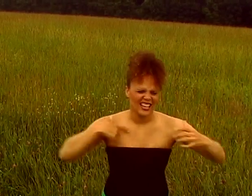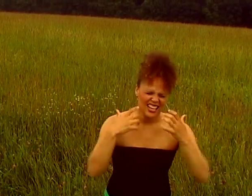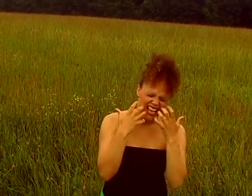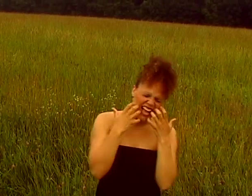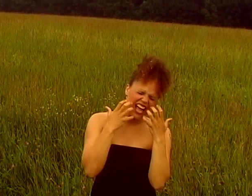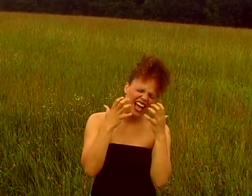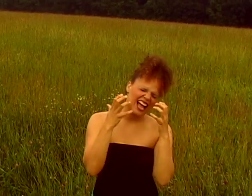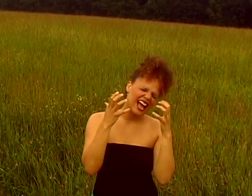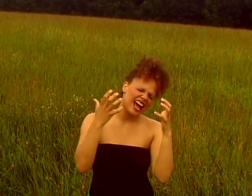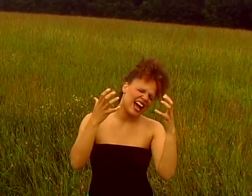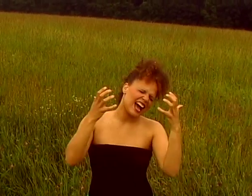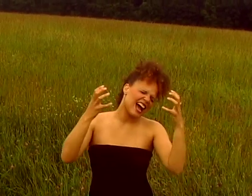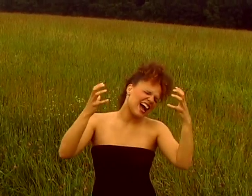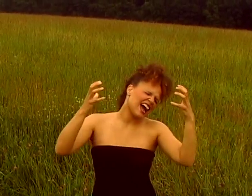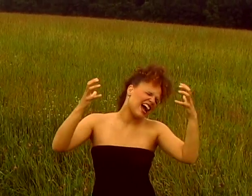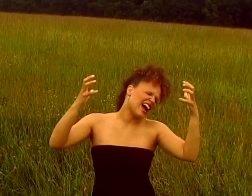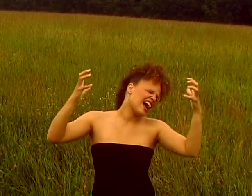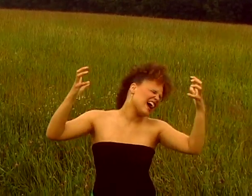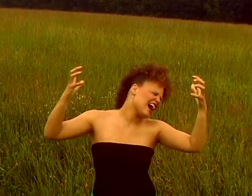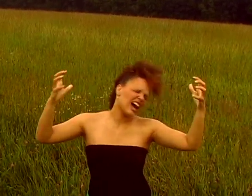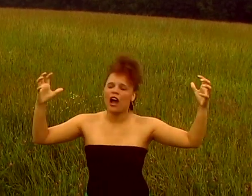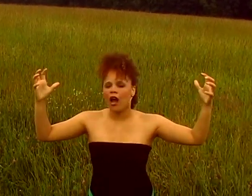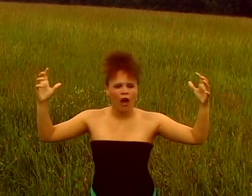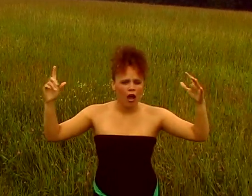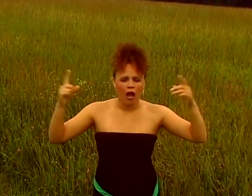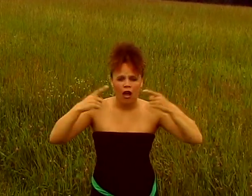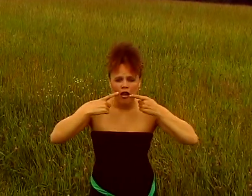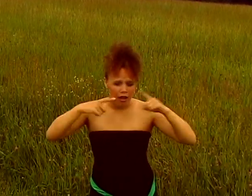I cry to be --